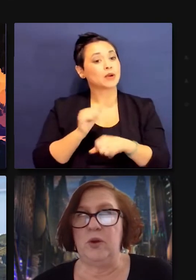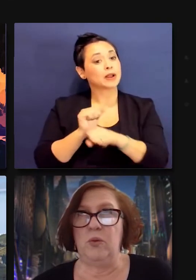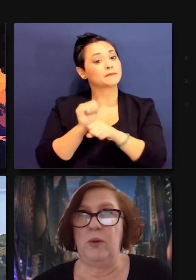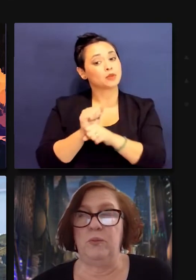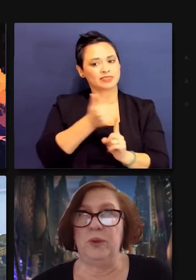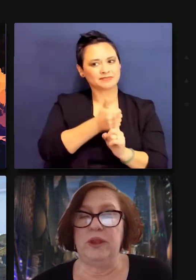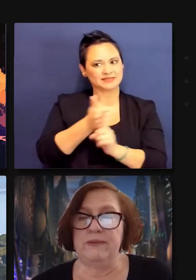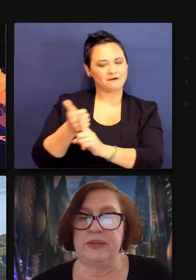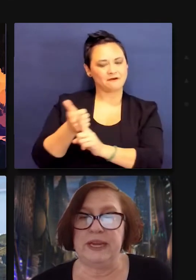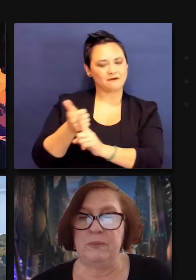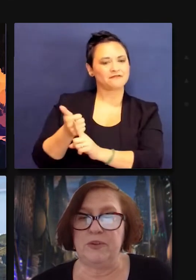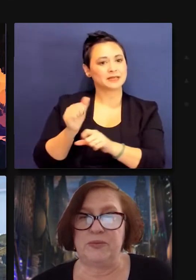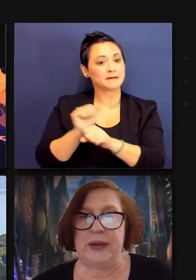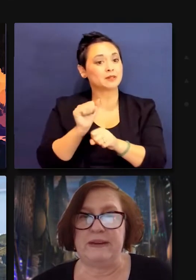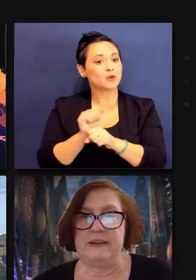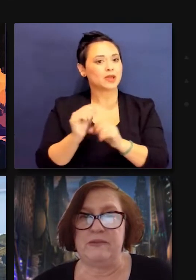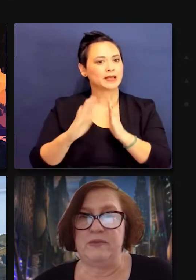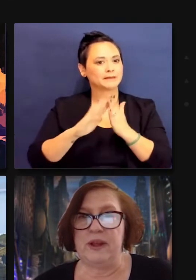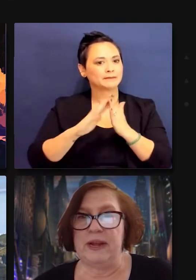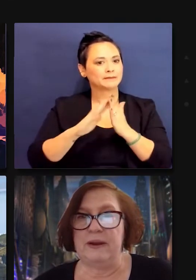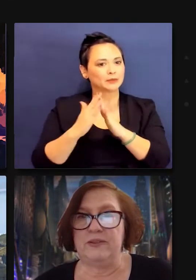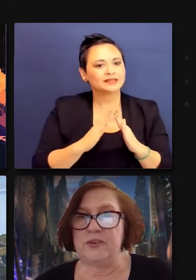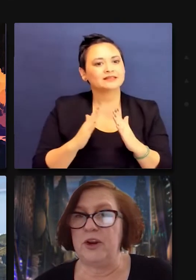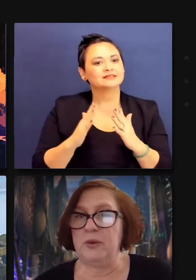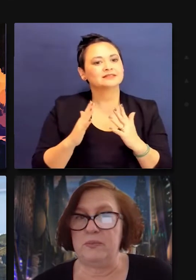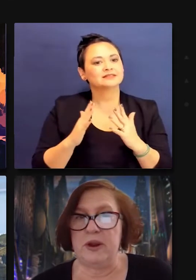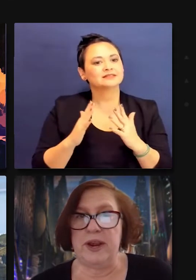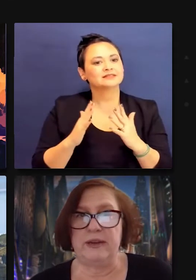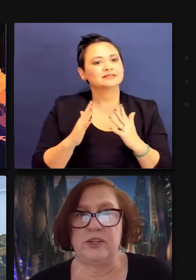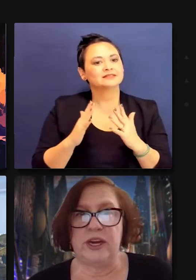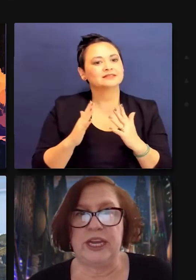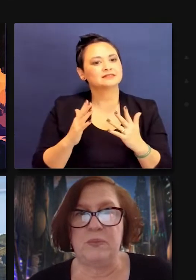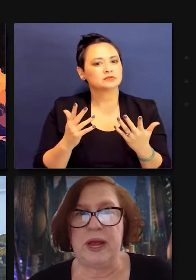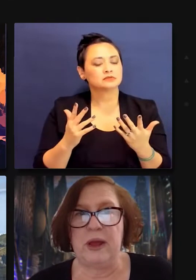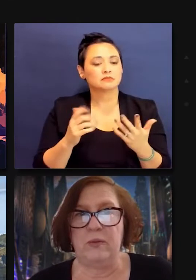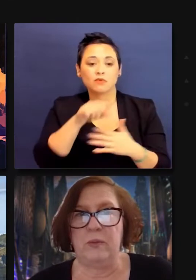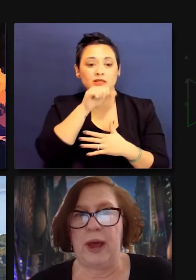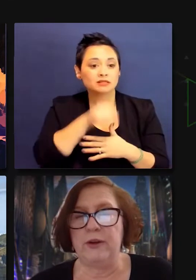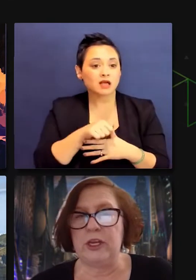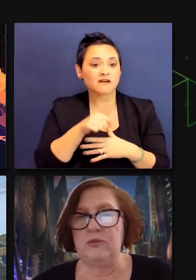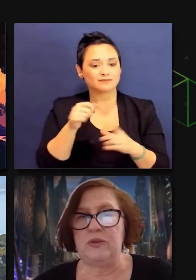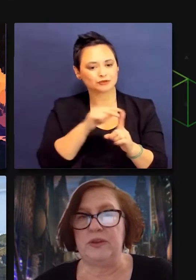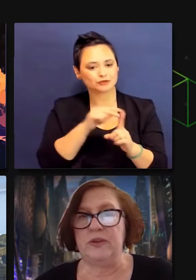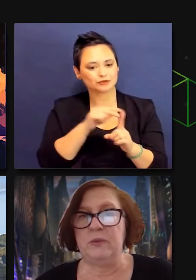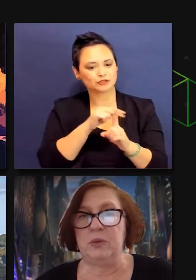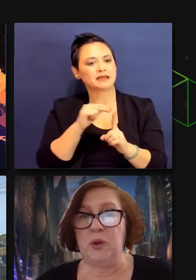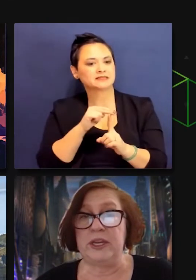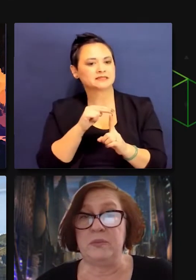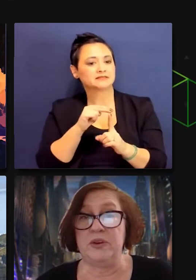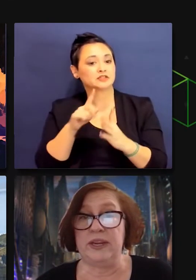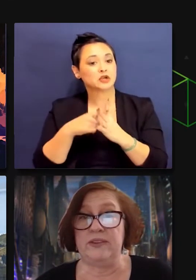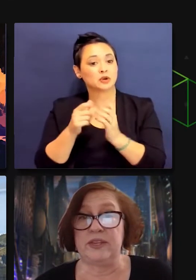You know, I would love to get perspective, starting with Mary, talking about how do you feel employee communities